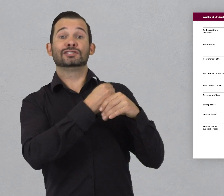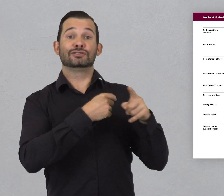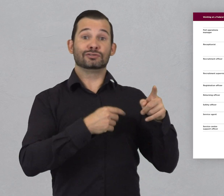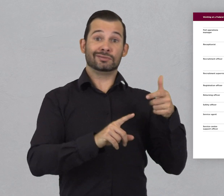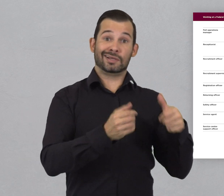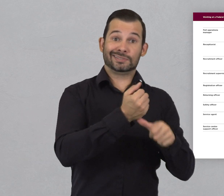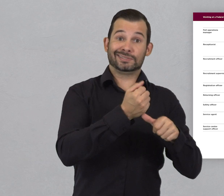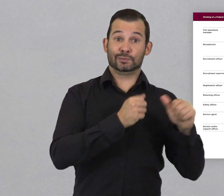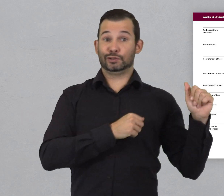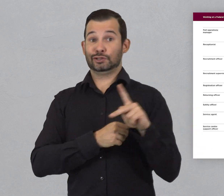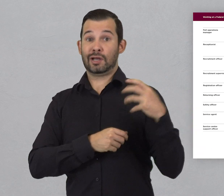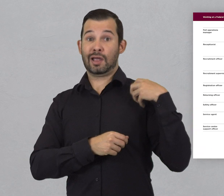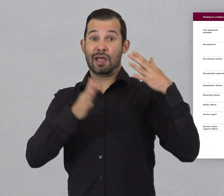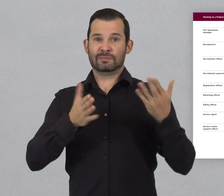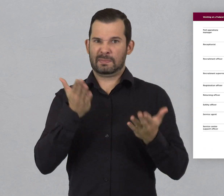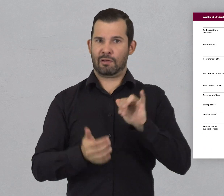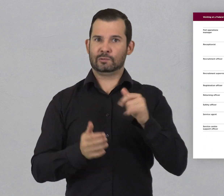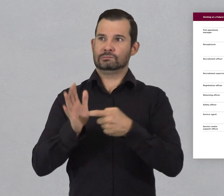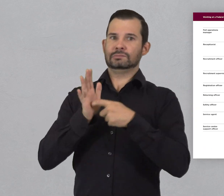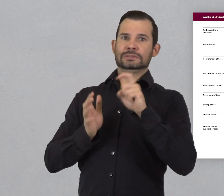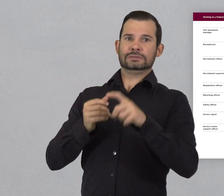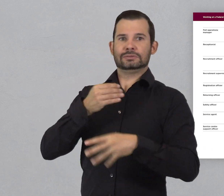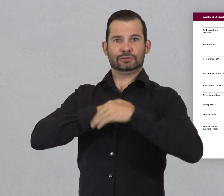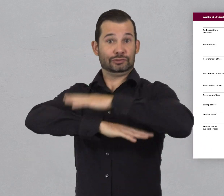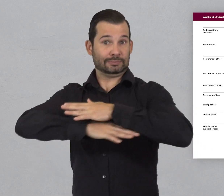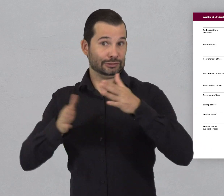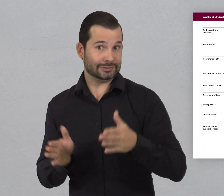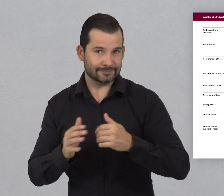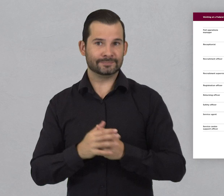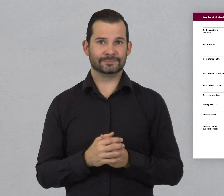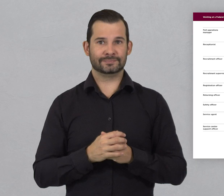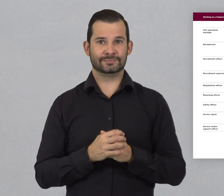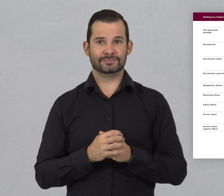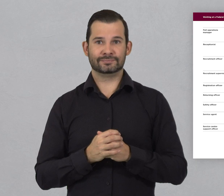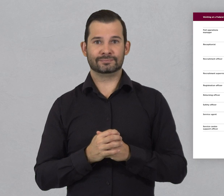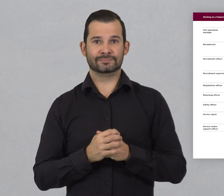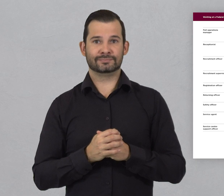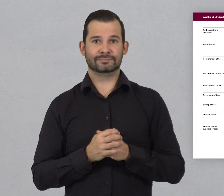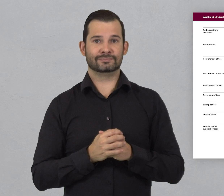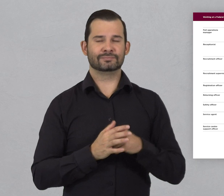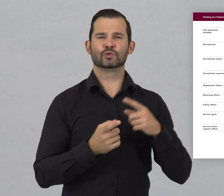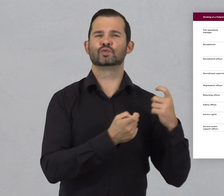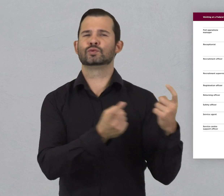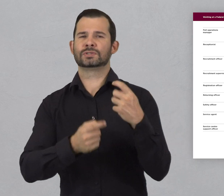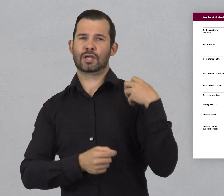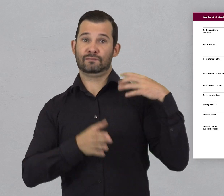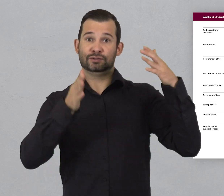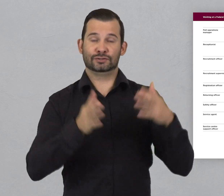officer may also require a receptionist. Recruitment officer: The recruitment officer